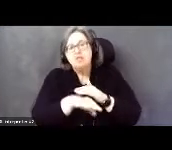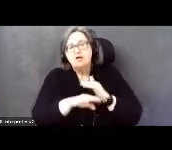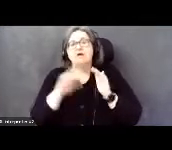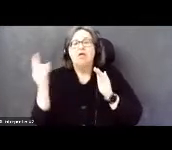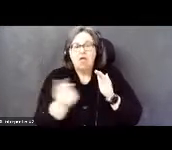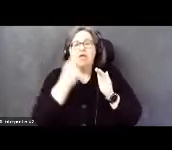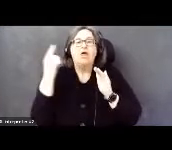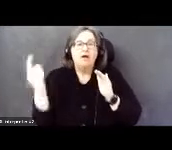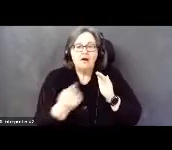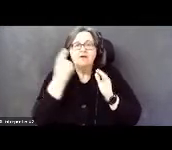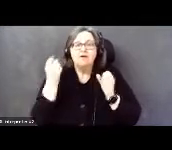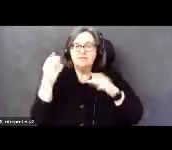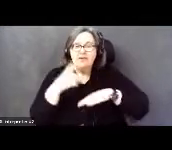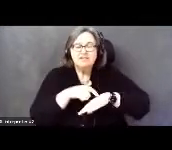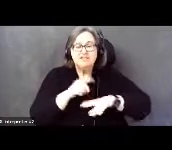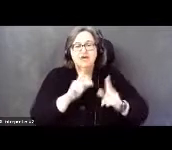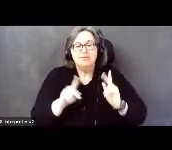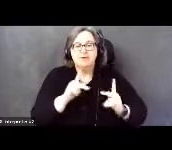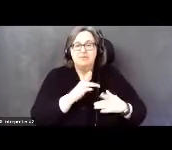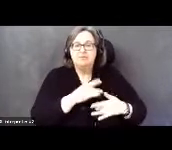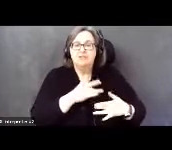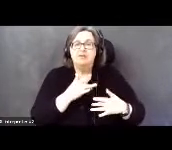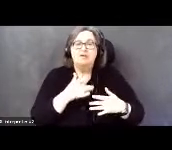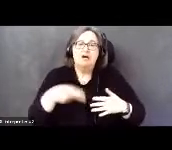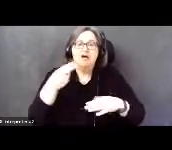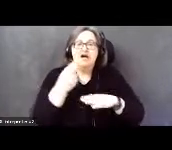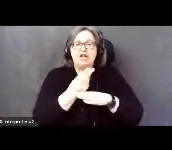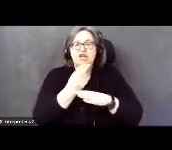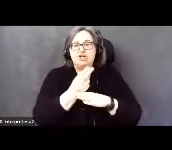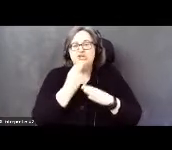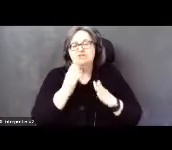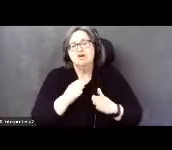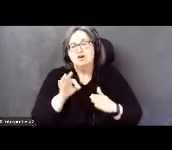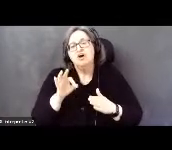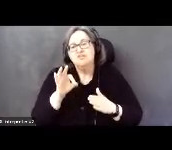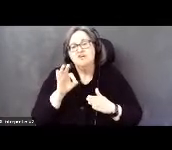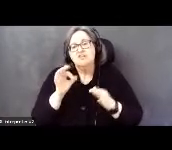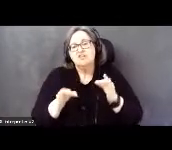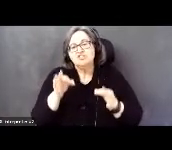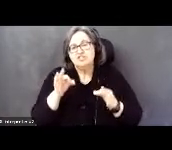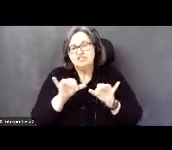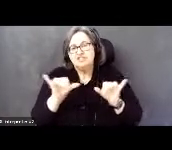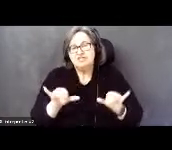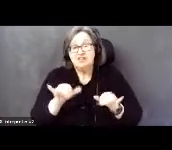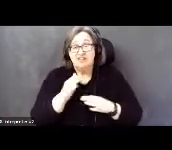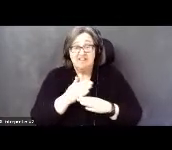tend to be folks that are high utilizers of the justice system in general. The average